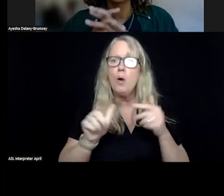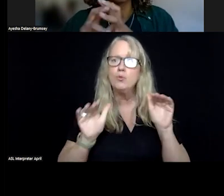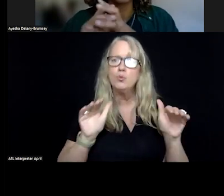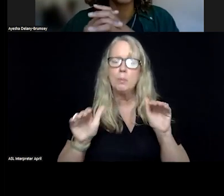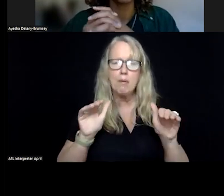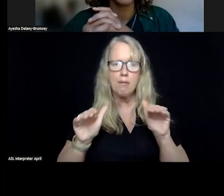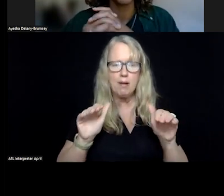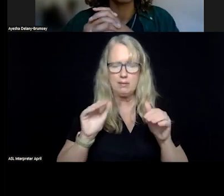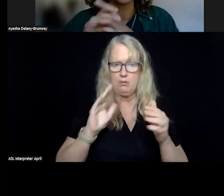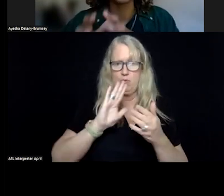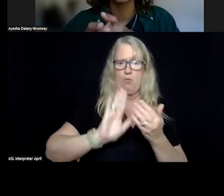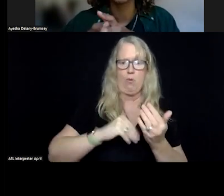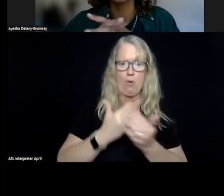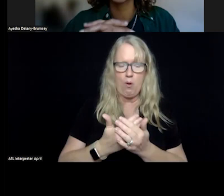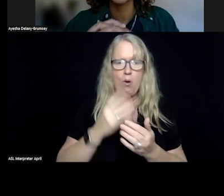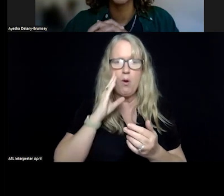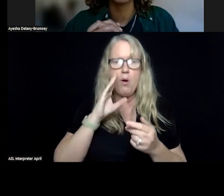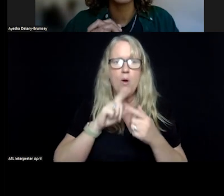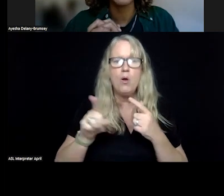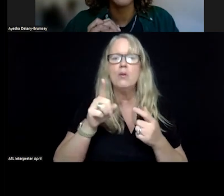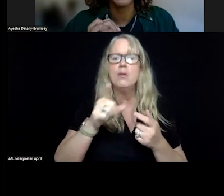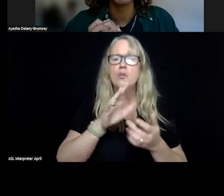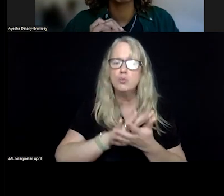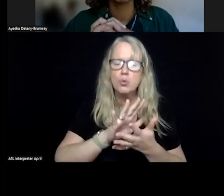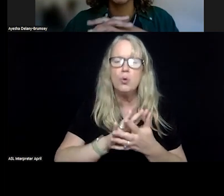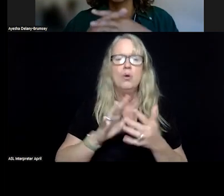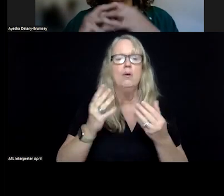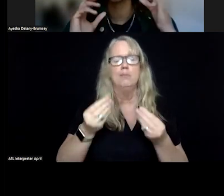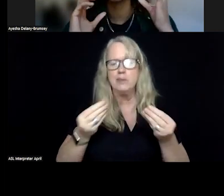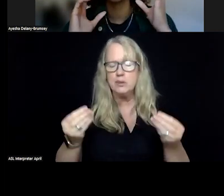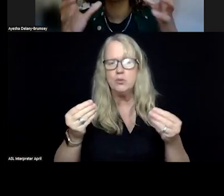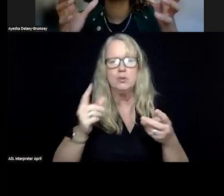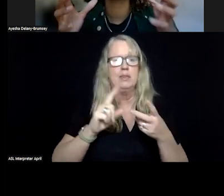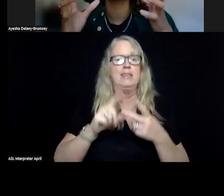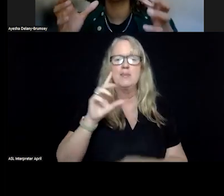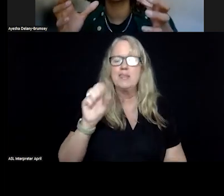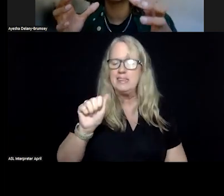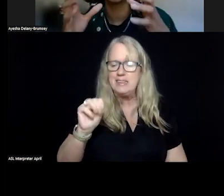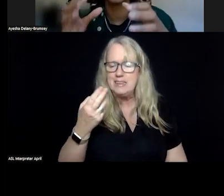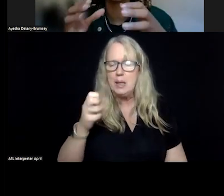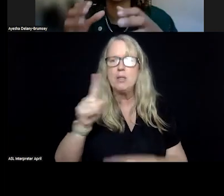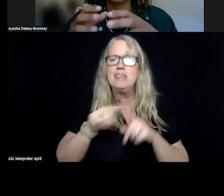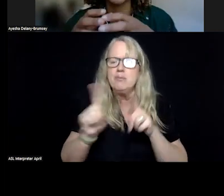ALL OF THE PARTNER TOOL KIT MATERIALS -- THE TOOLS THAT YOU CAN USE TO GET INFORMATION